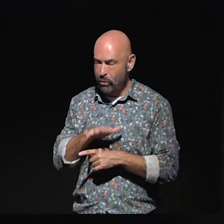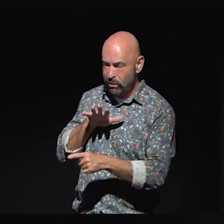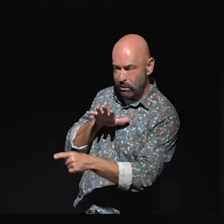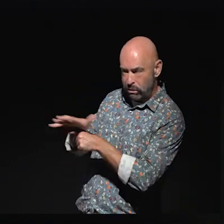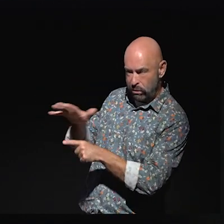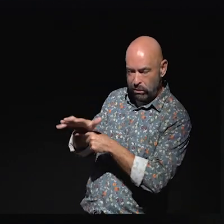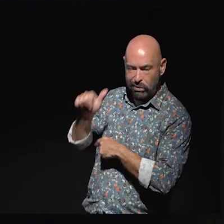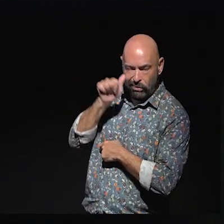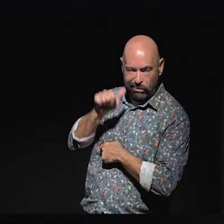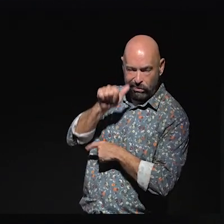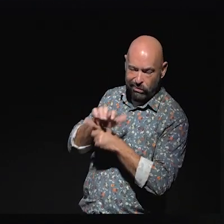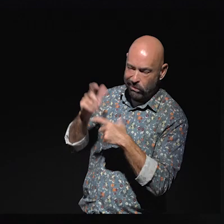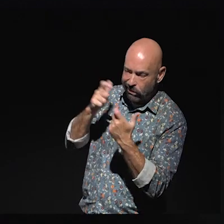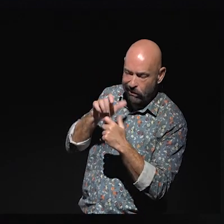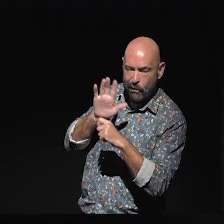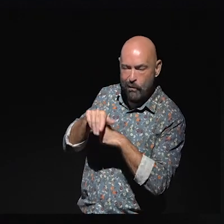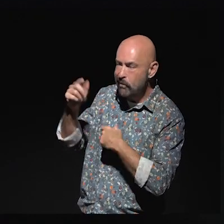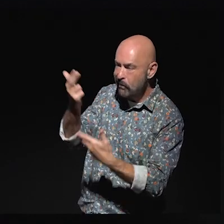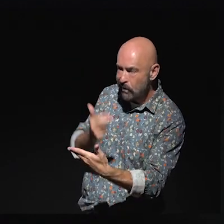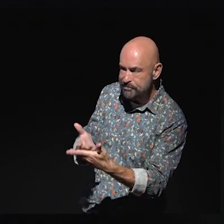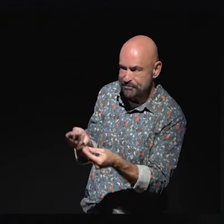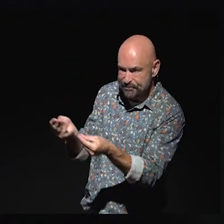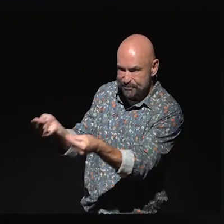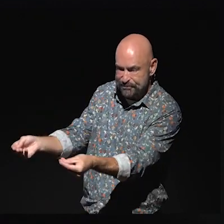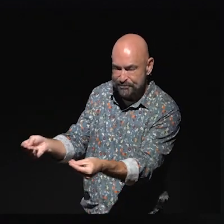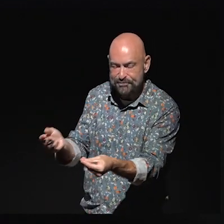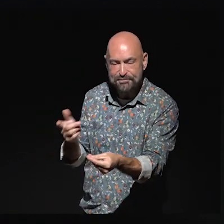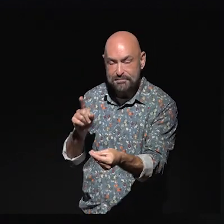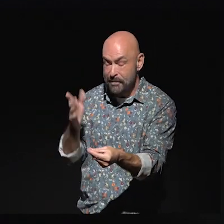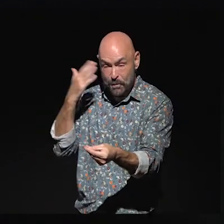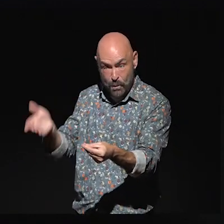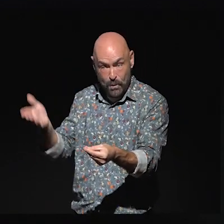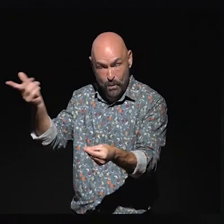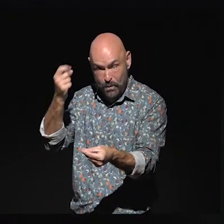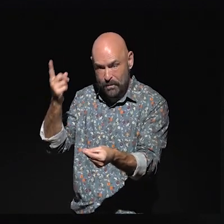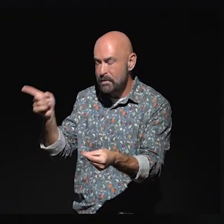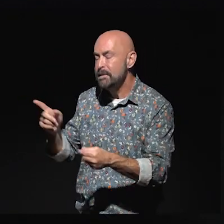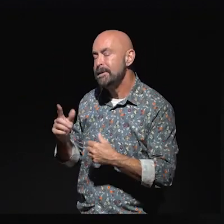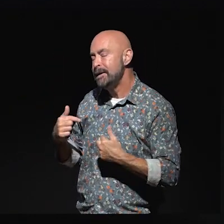to what Ingres had done with an image like this. So what I'm suggesting is someone,